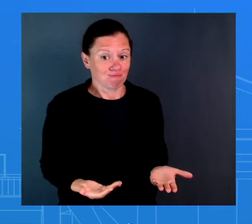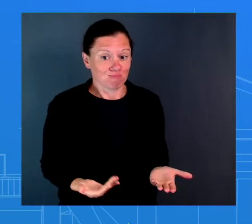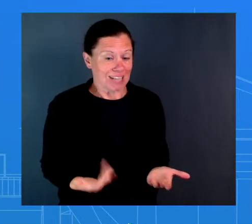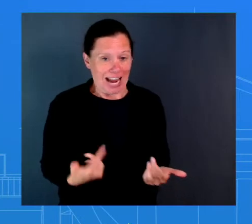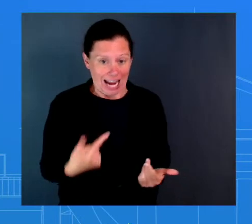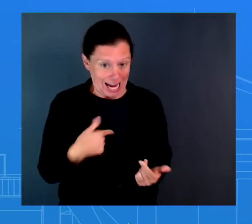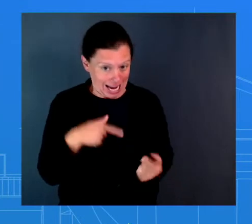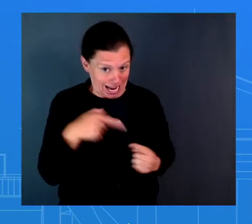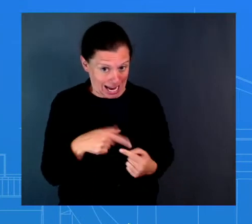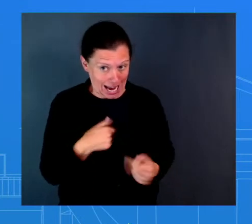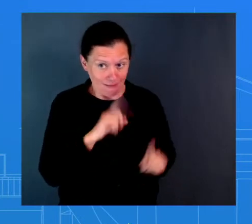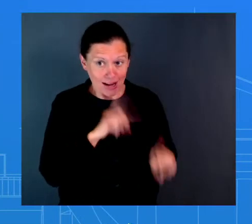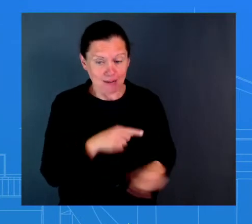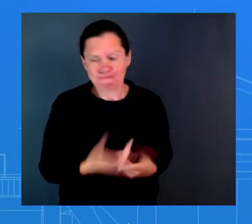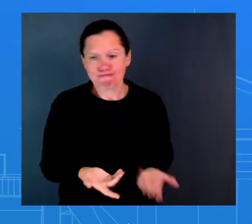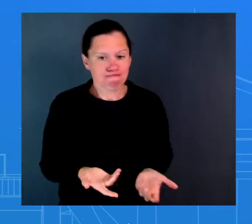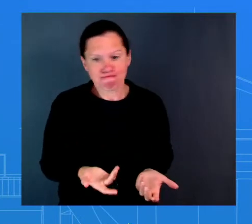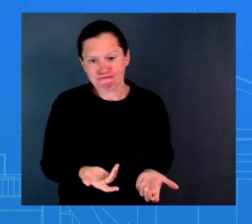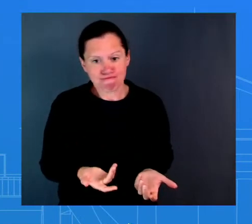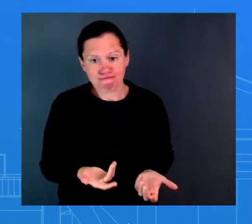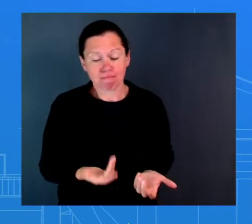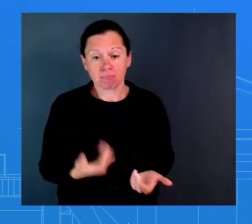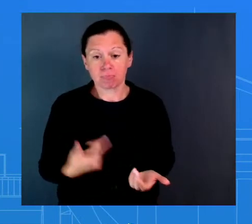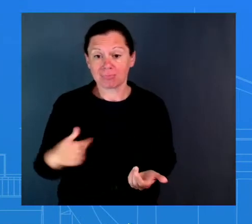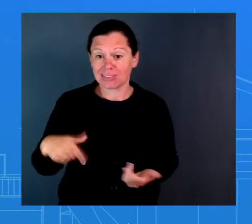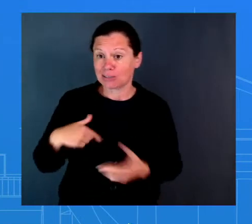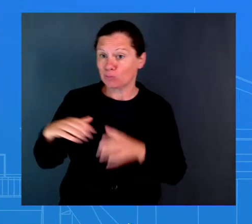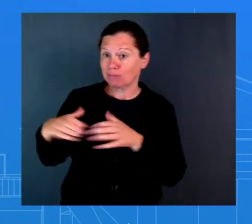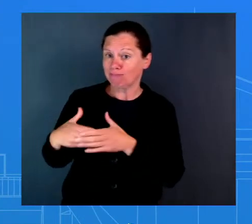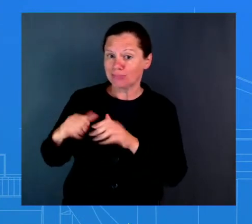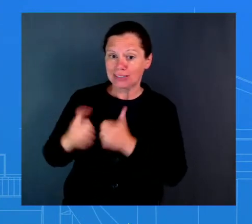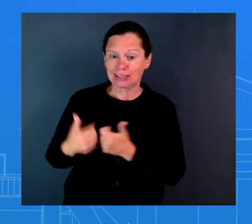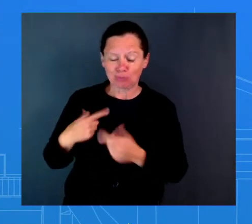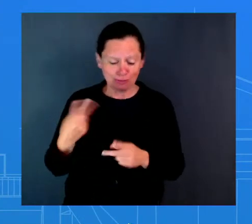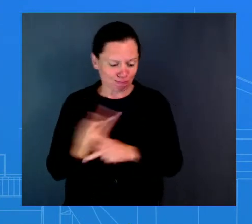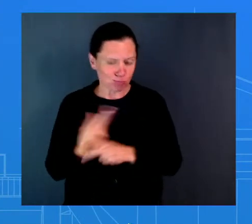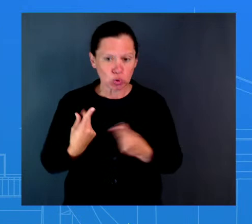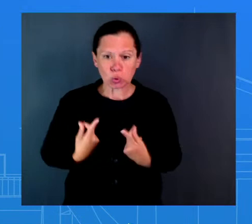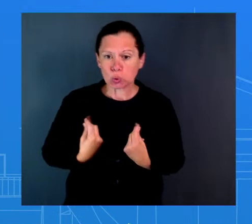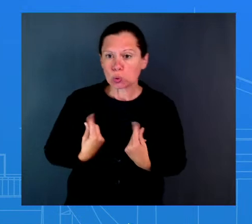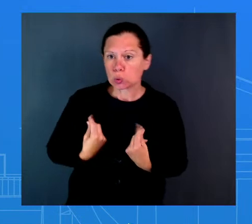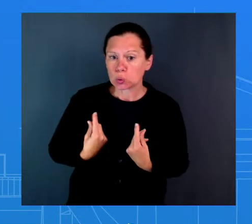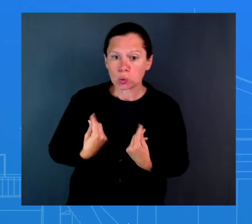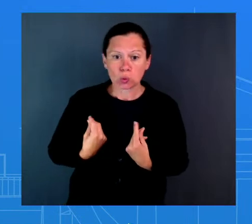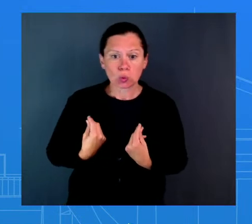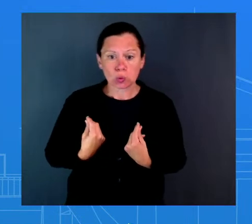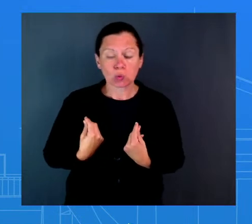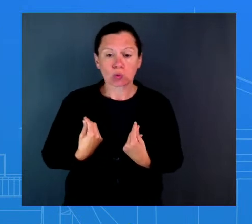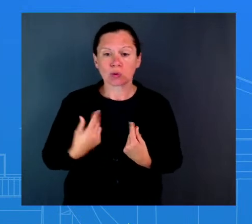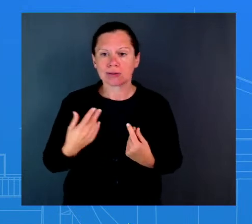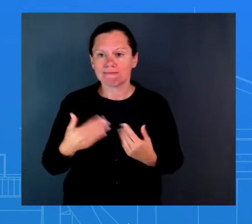at how to move forward in case there is a shutdown. But I will say this, I mean, very plainly: